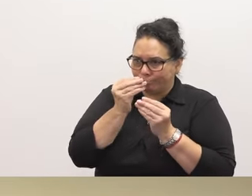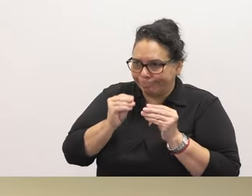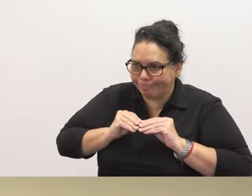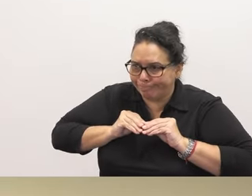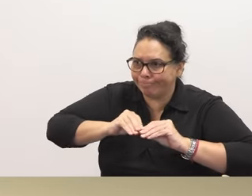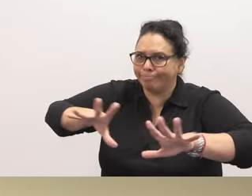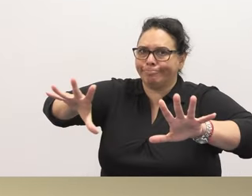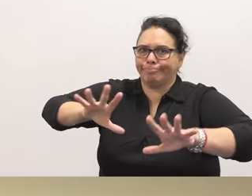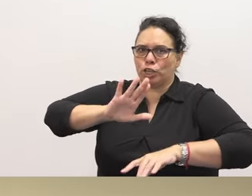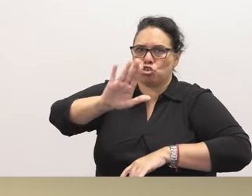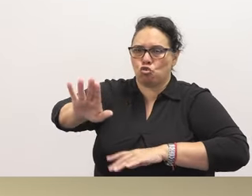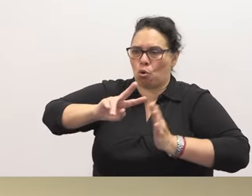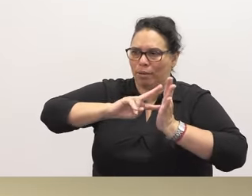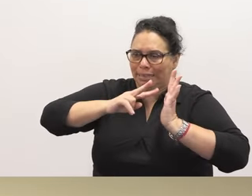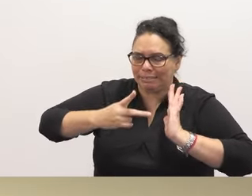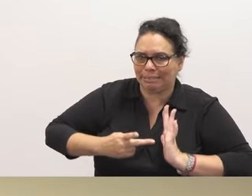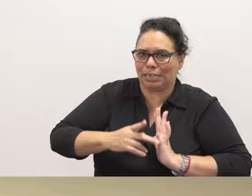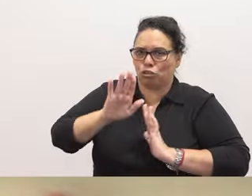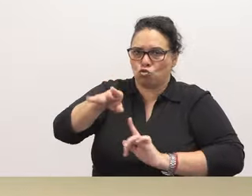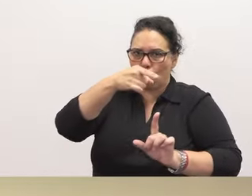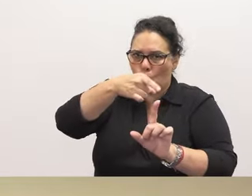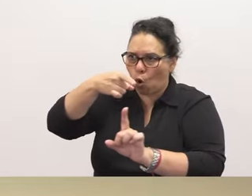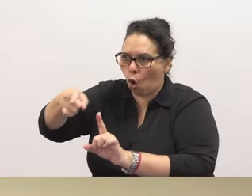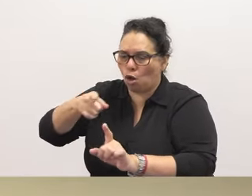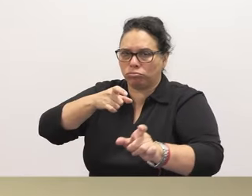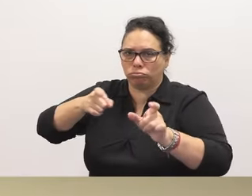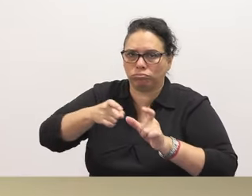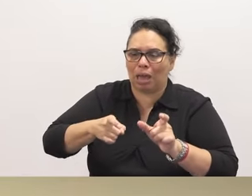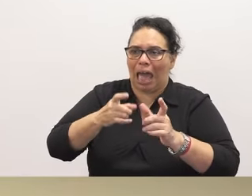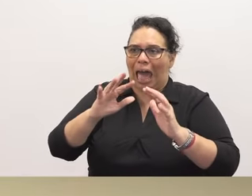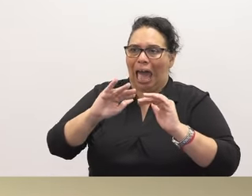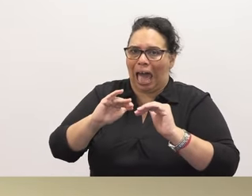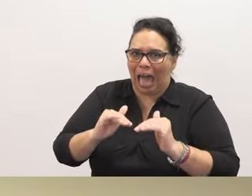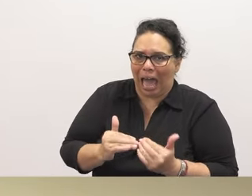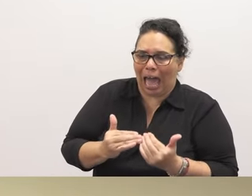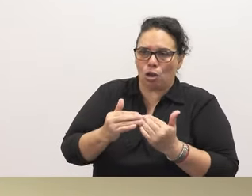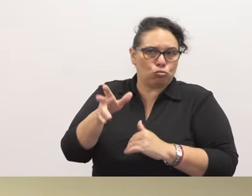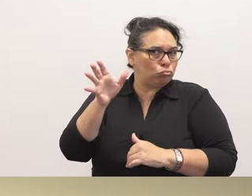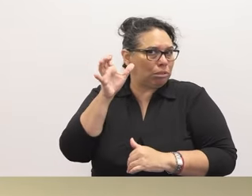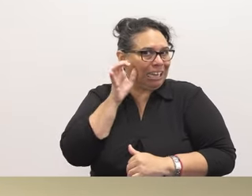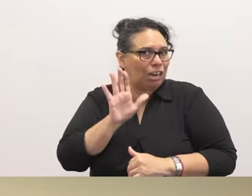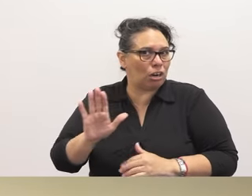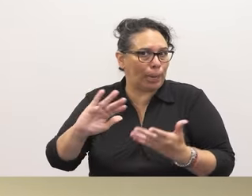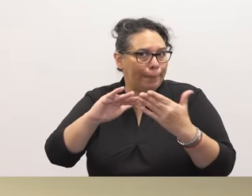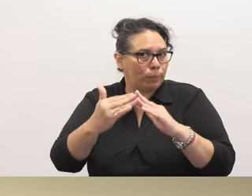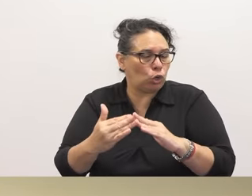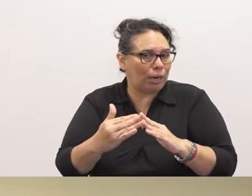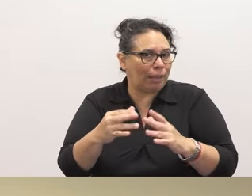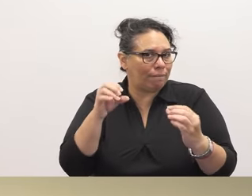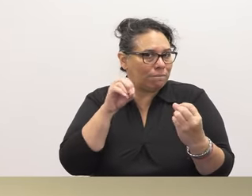and how you are taking their feedback and turning it into priorities. It's your obligation to go out and communicate that.